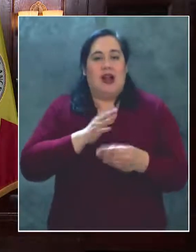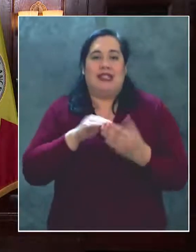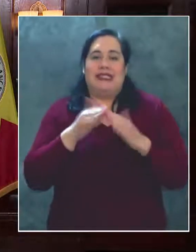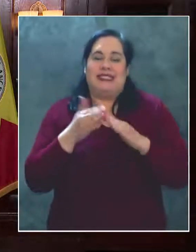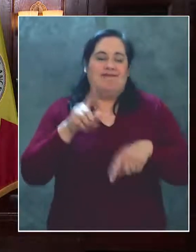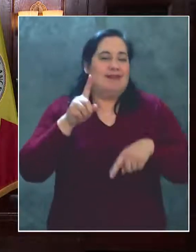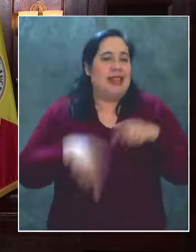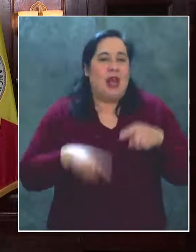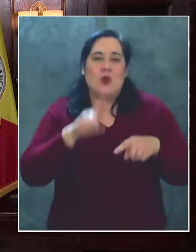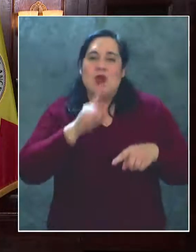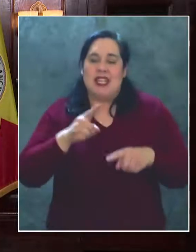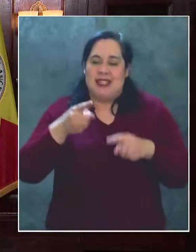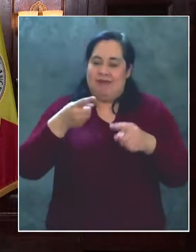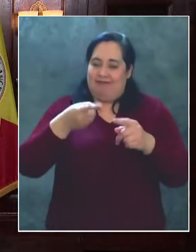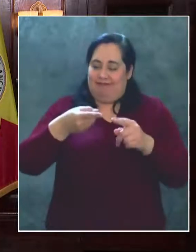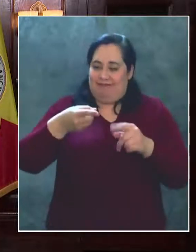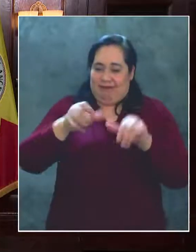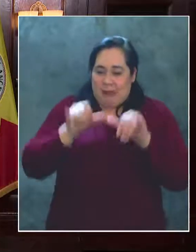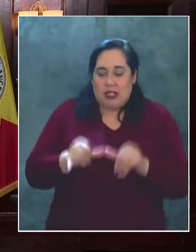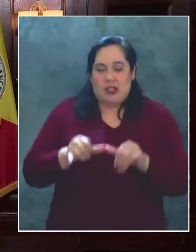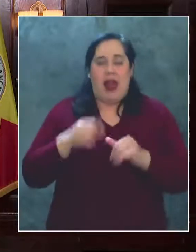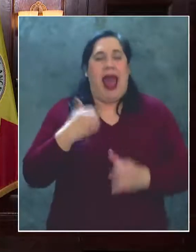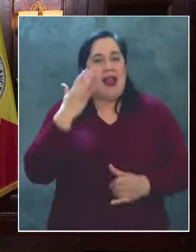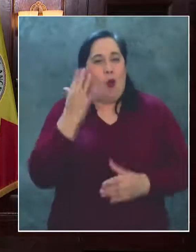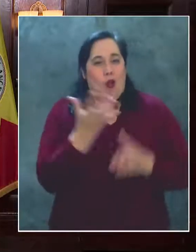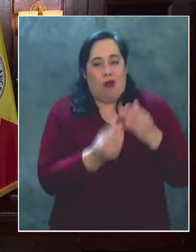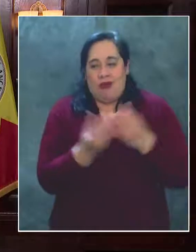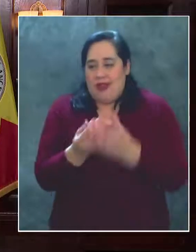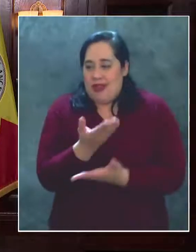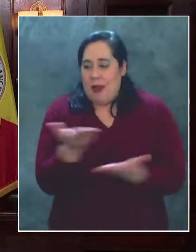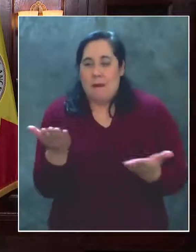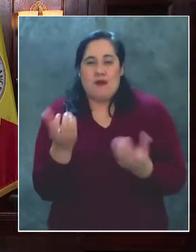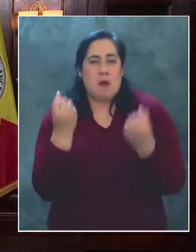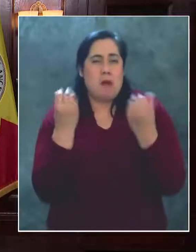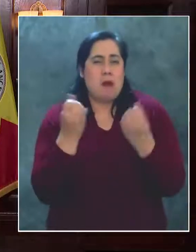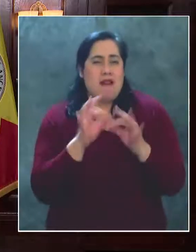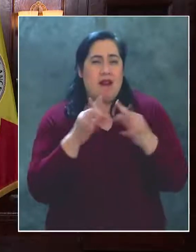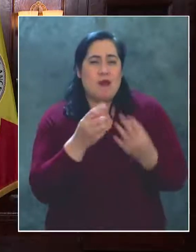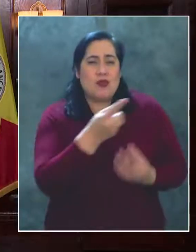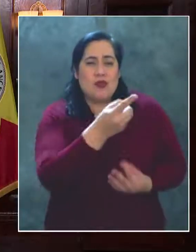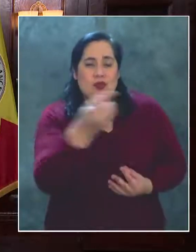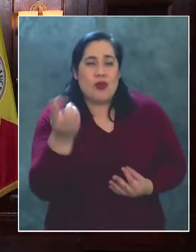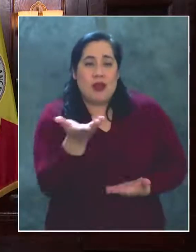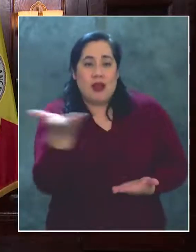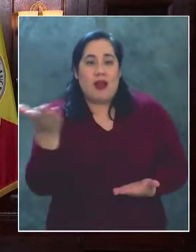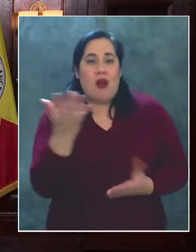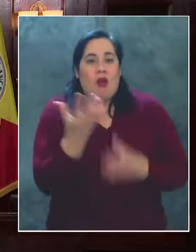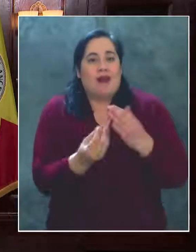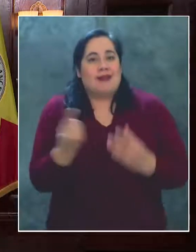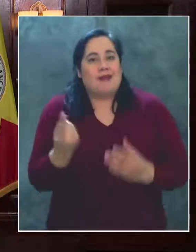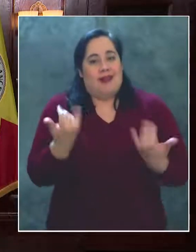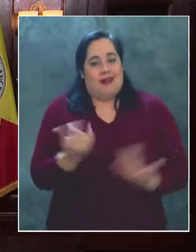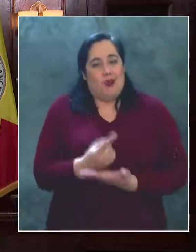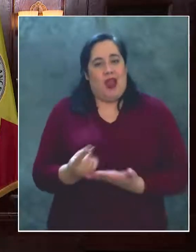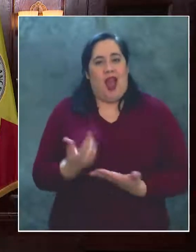I KNOW WE LOST THEM AND FOR SO MANY FAMILIES OUT THEM. AND TO SO MANY FAMILIES, YOU